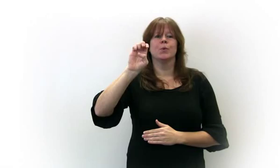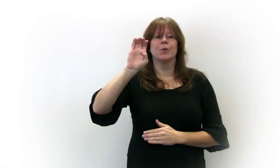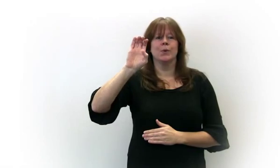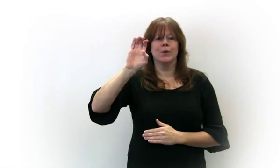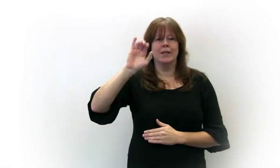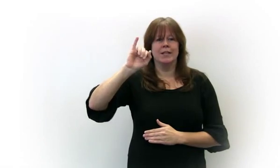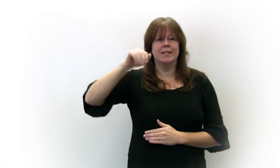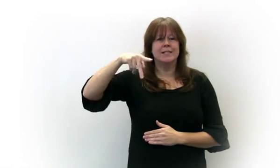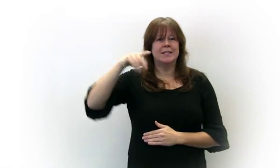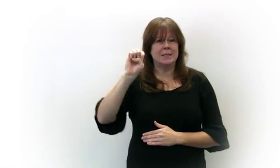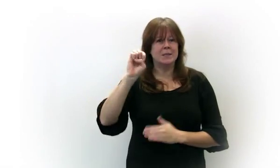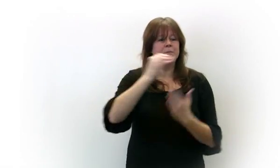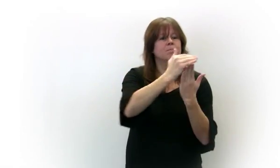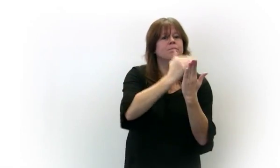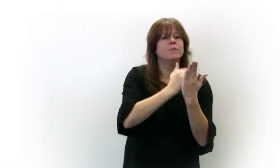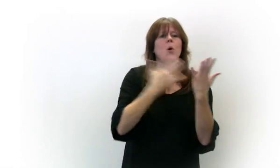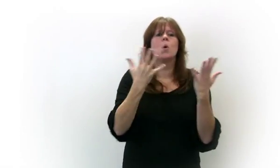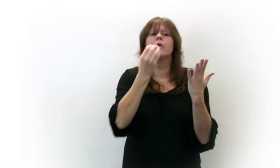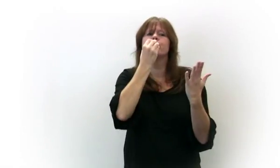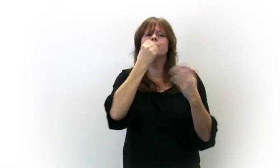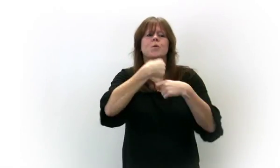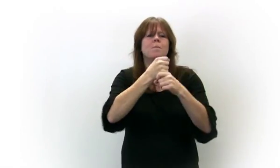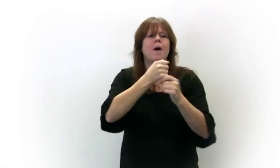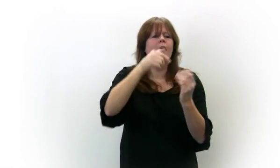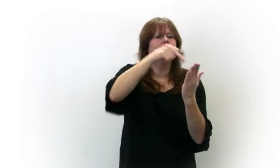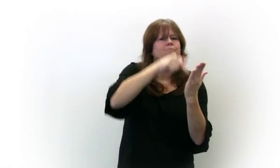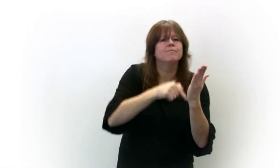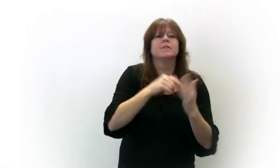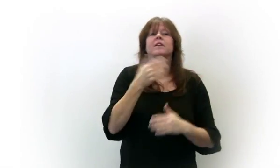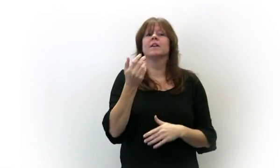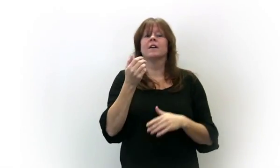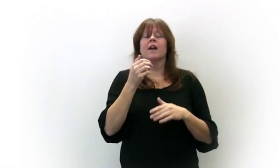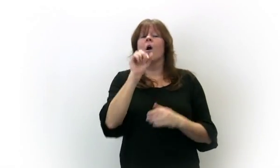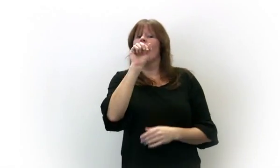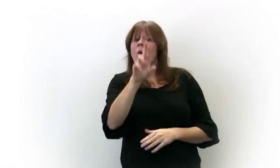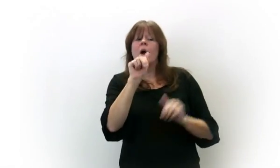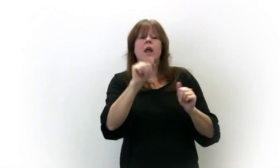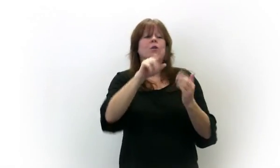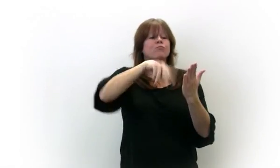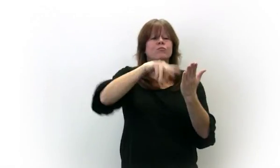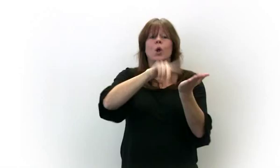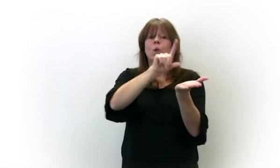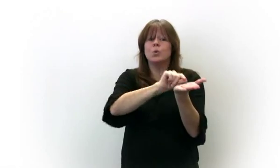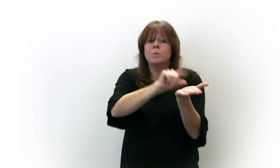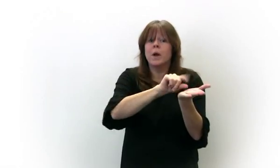You can look at various resources such as cookbooks with different recipes